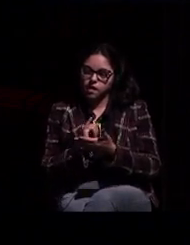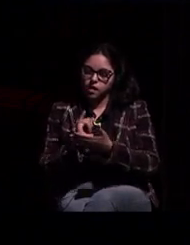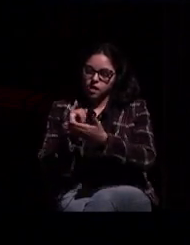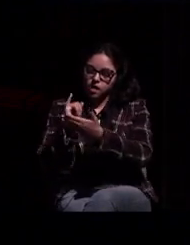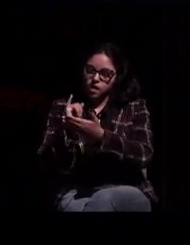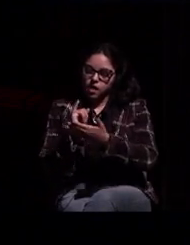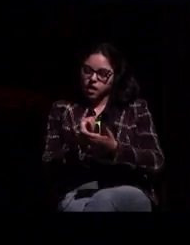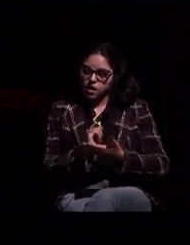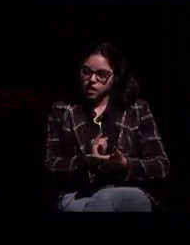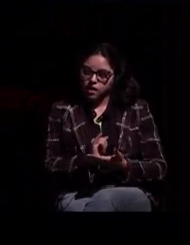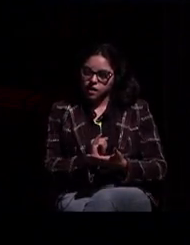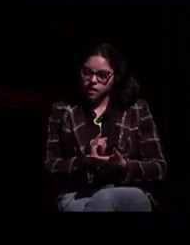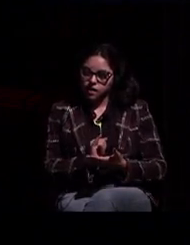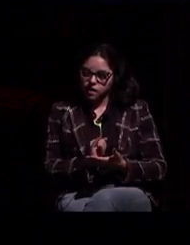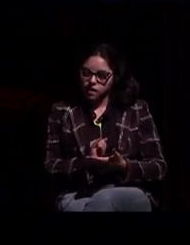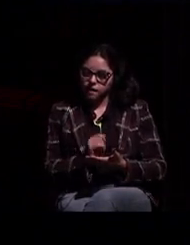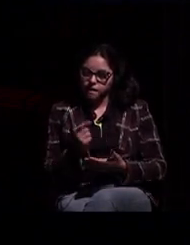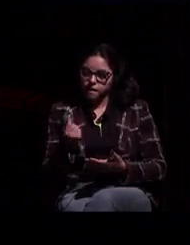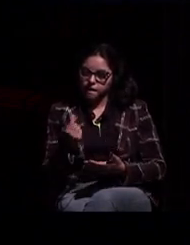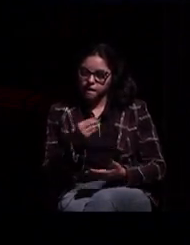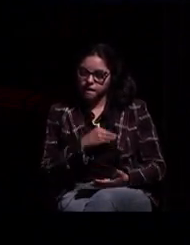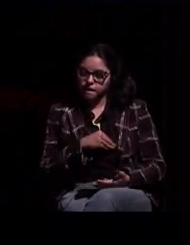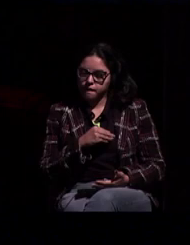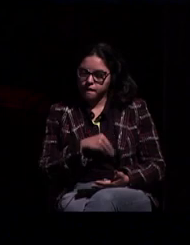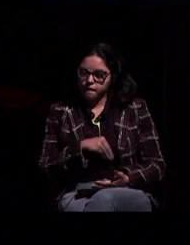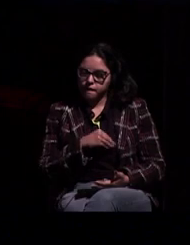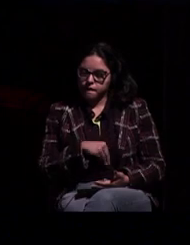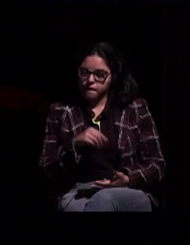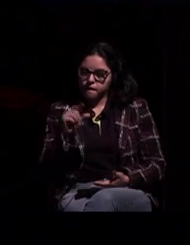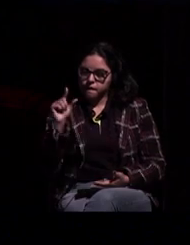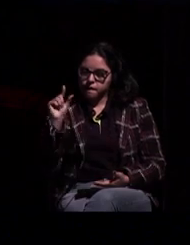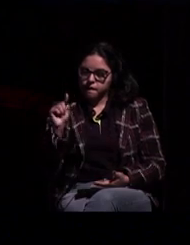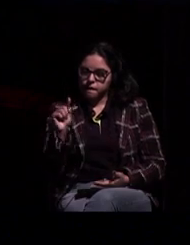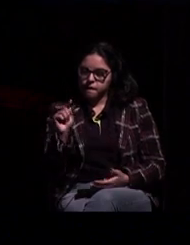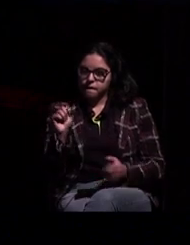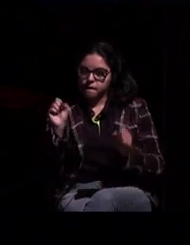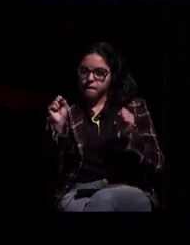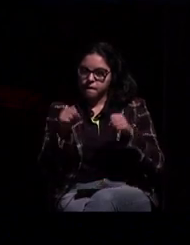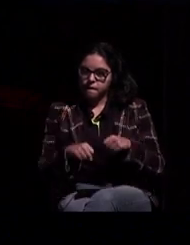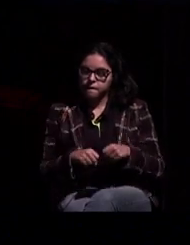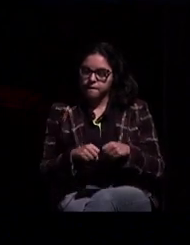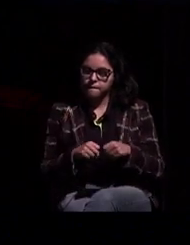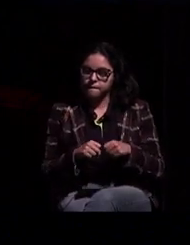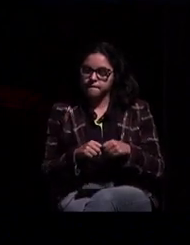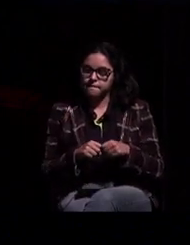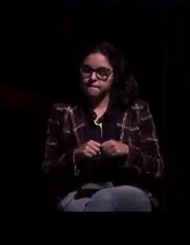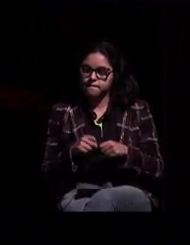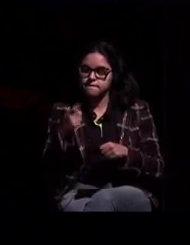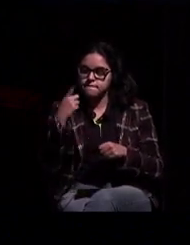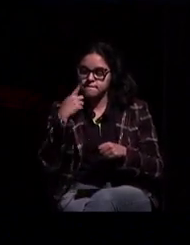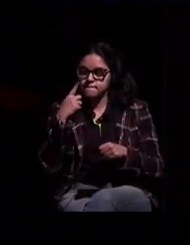lower-income countries. They are Philipinos, Pakistanis, and the like. In Barcelona